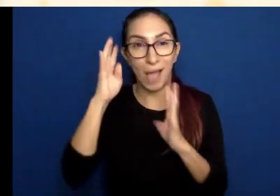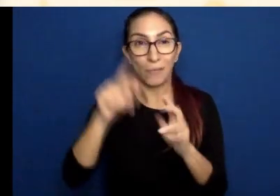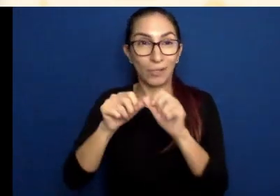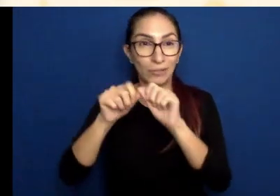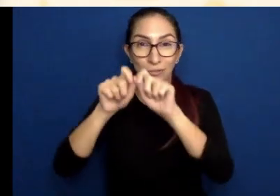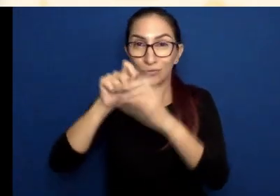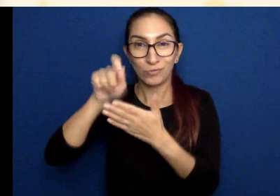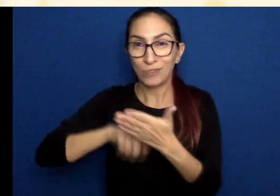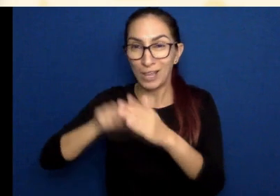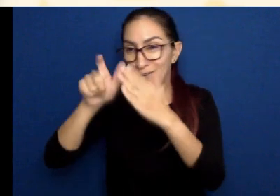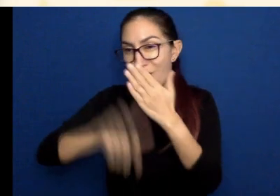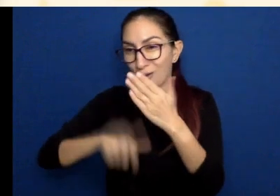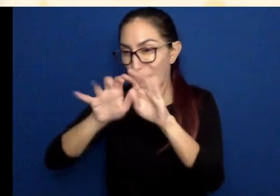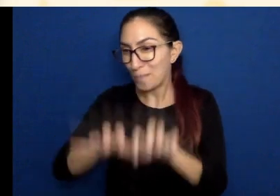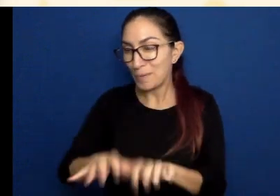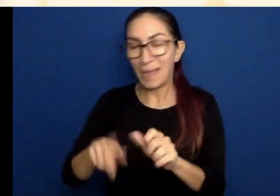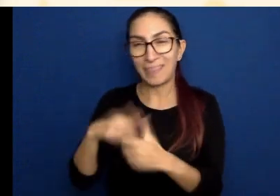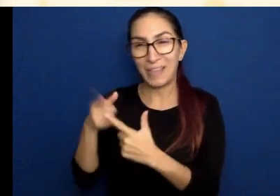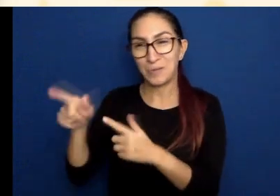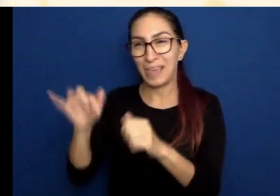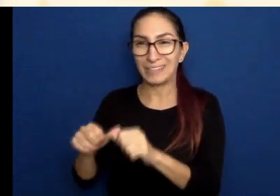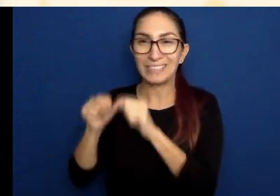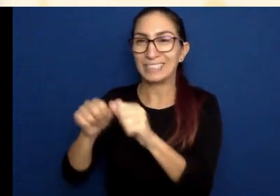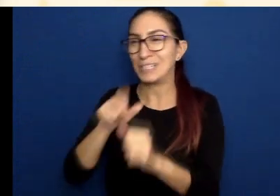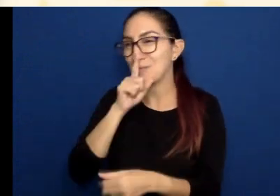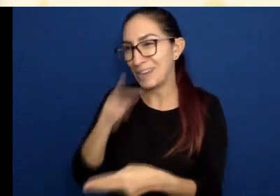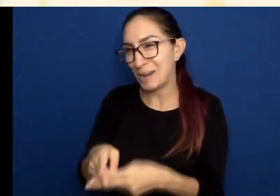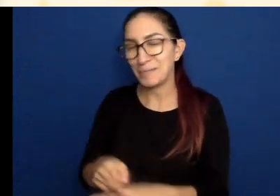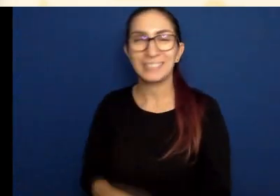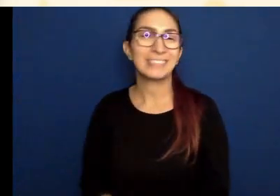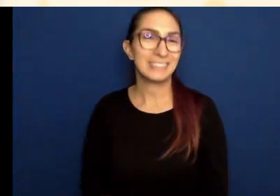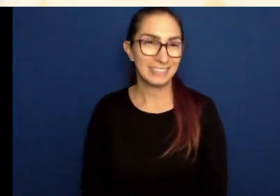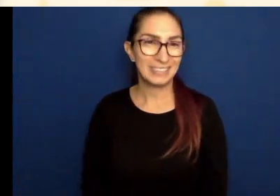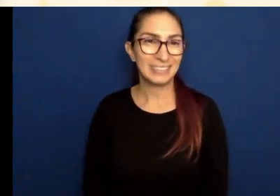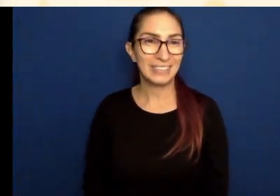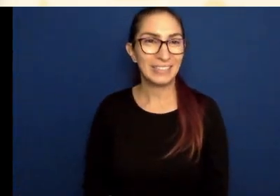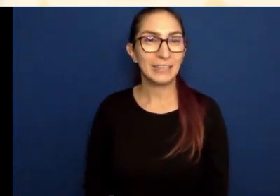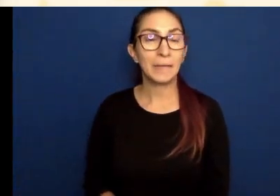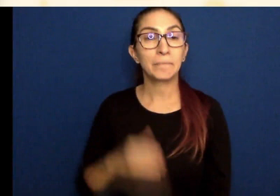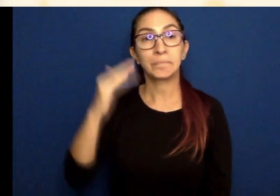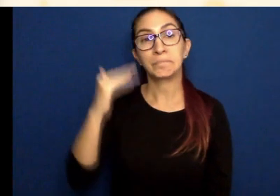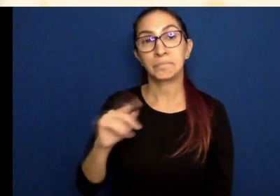Yohan Sales [phonetic]: Might be off topic, but I want to know your thoughts on